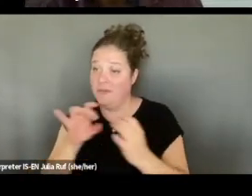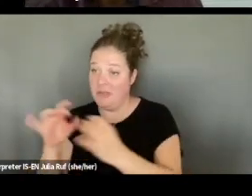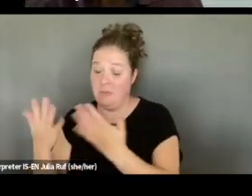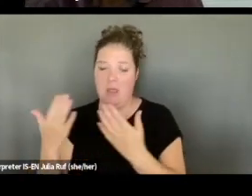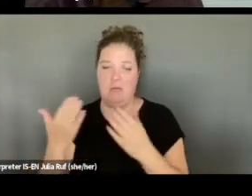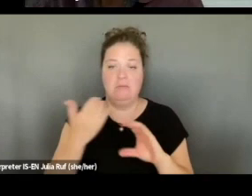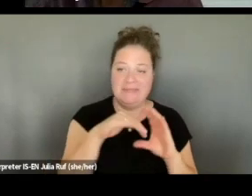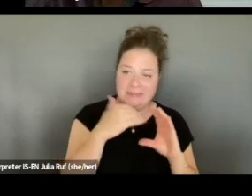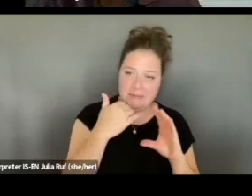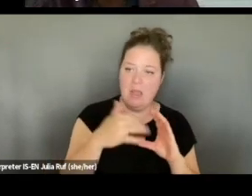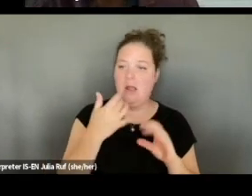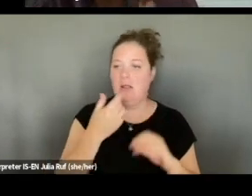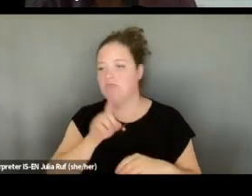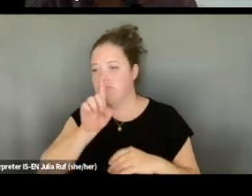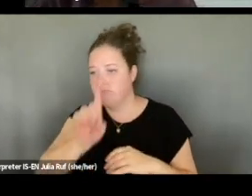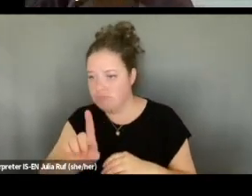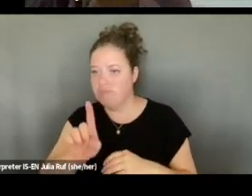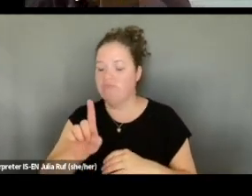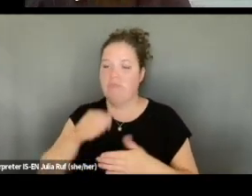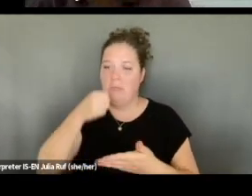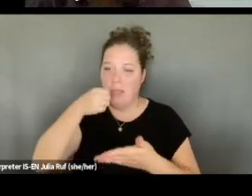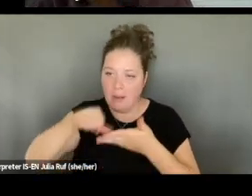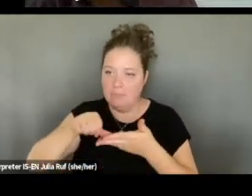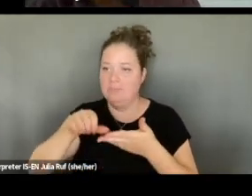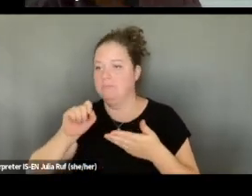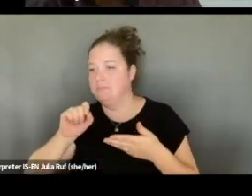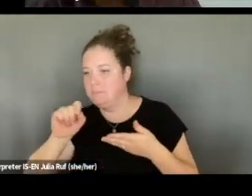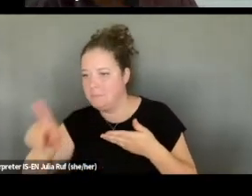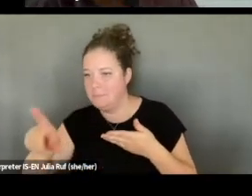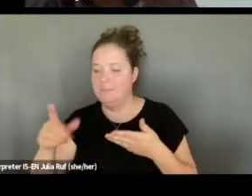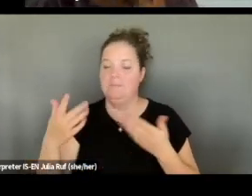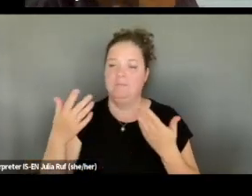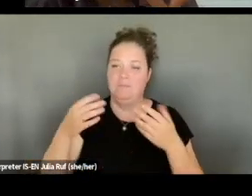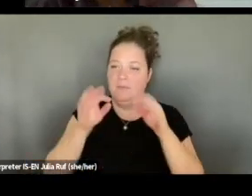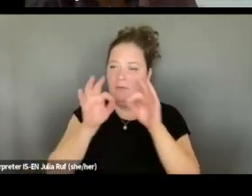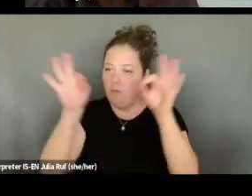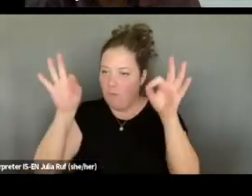what I've shown, email, the different channels --